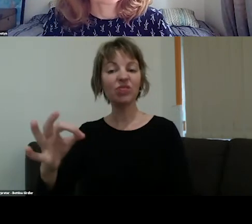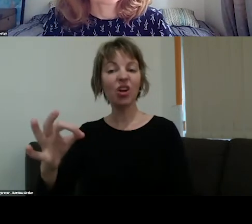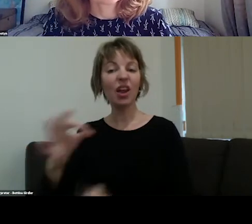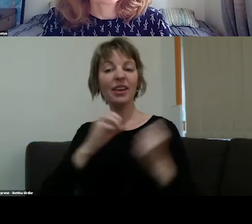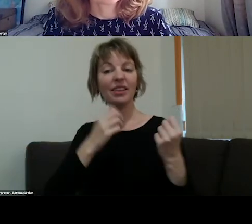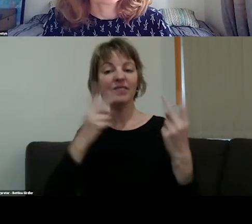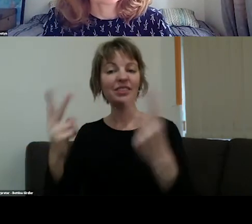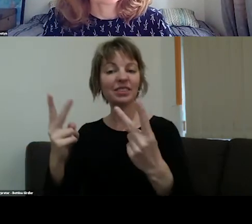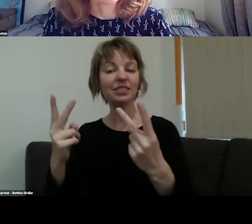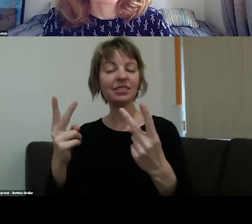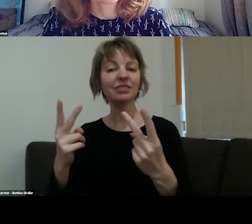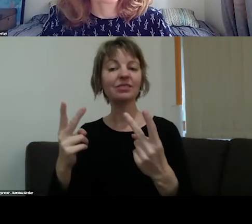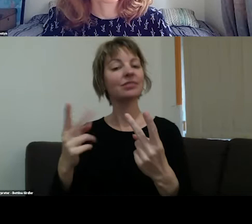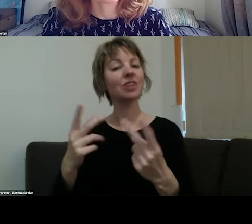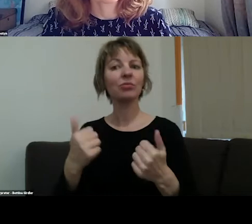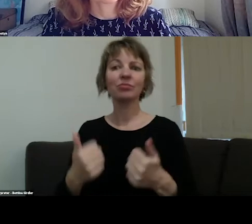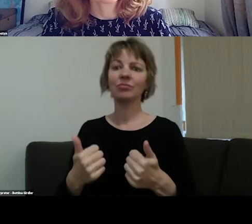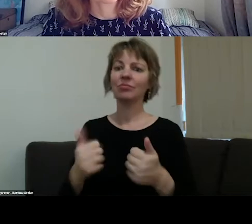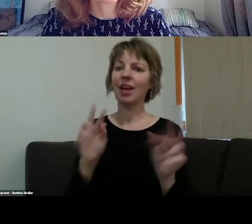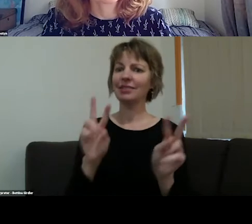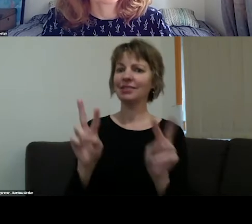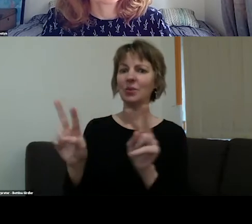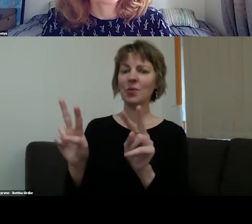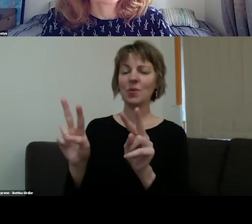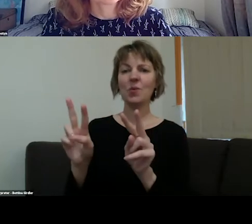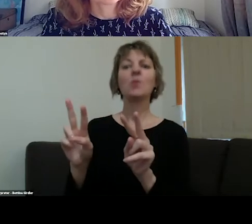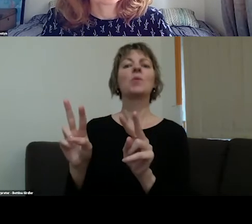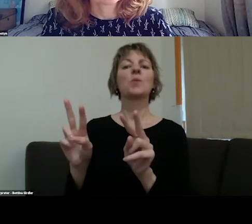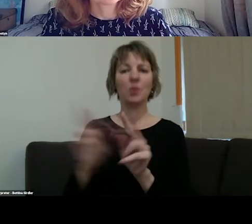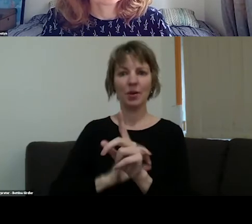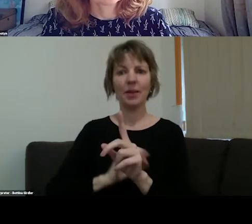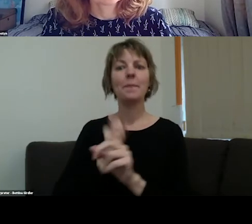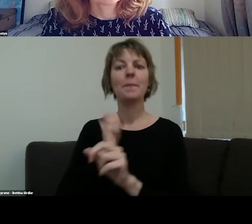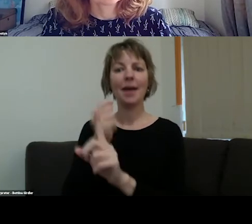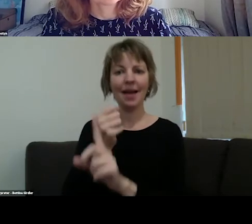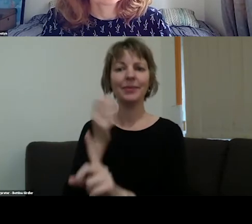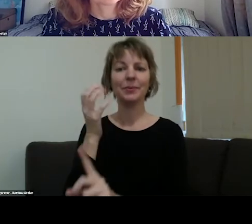you know, the impact of what I can see for that community was just so,